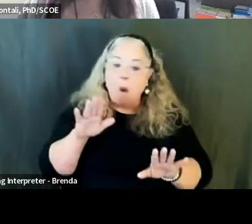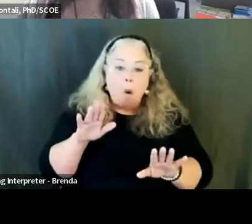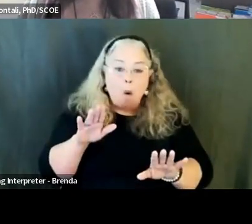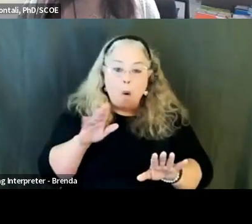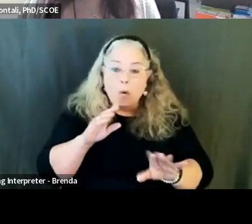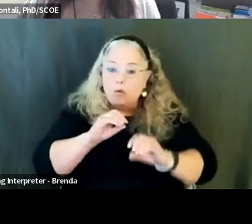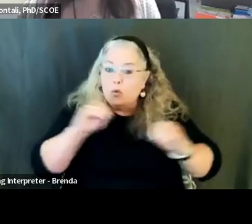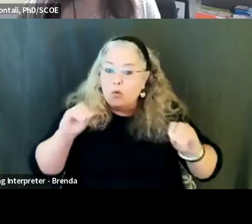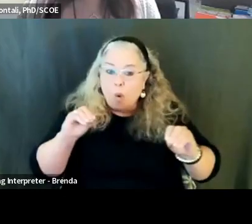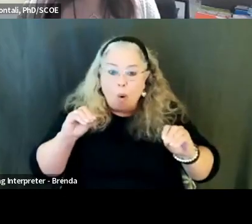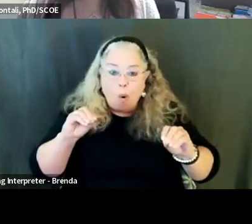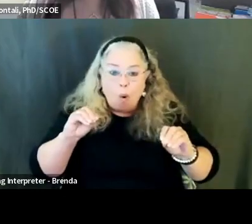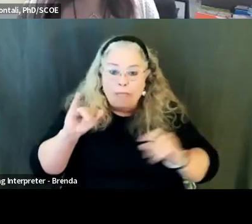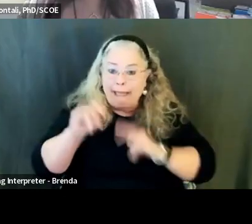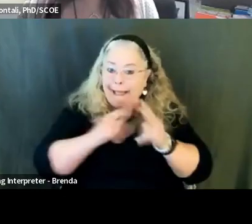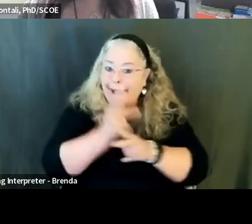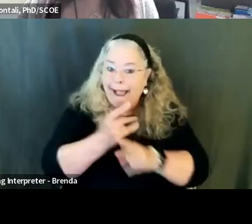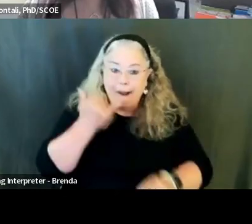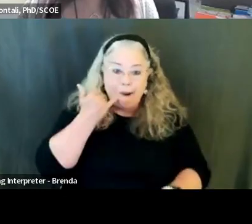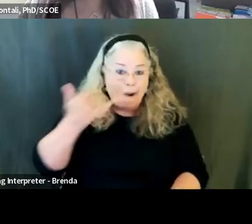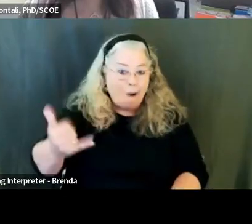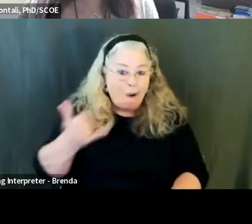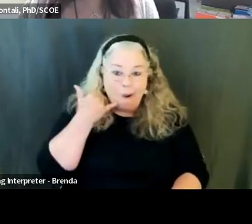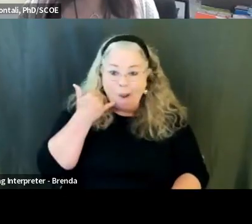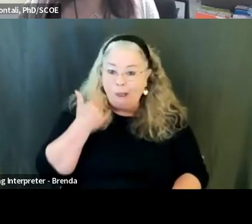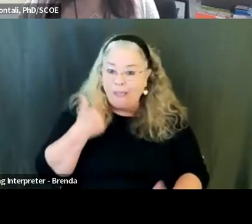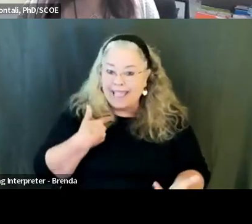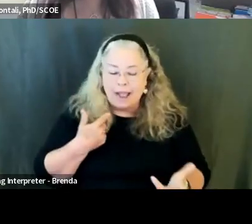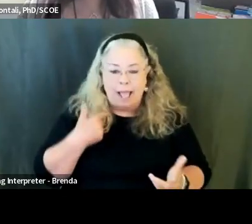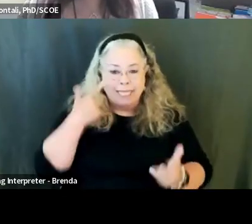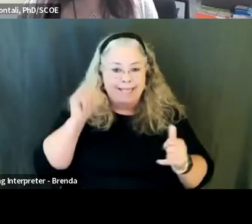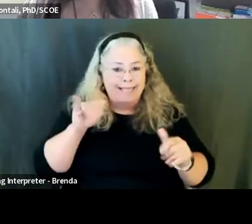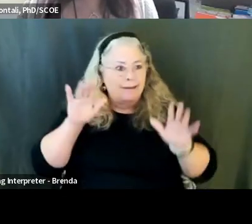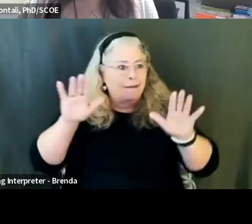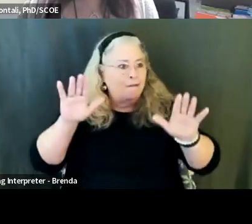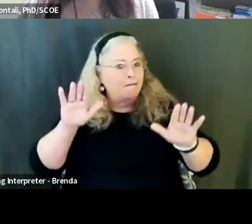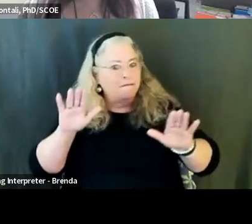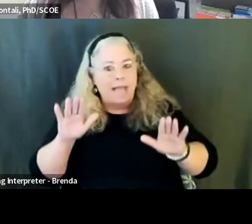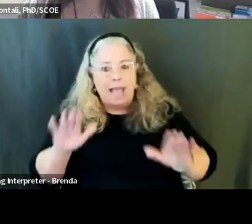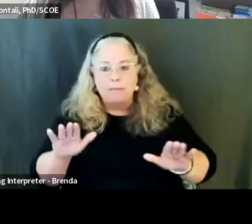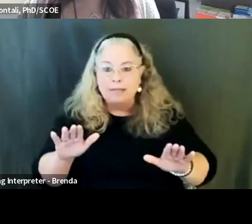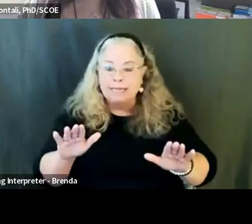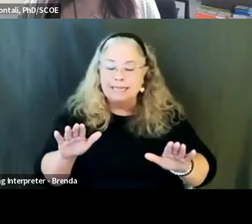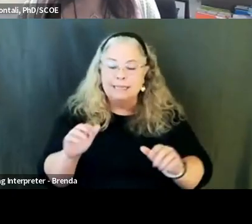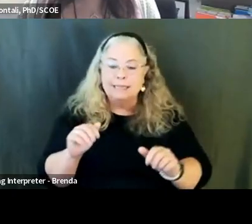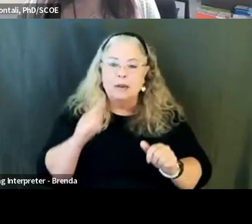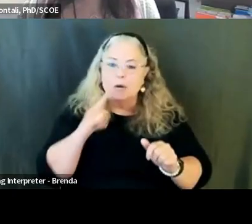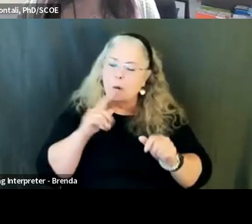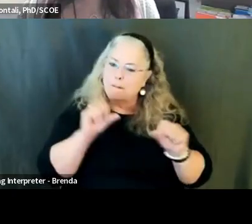had not one of those calls which is is absolutely fabulous and I think just being able to support